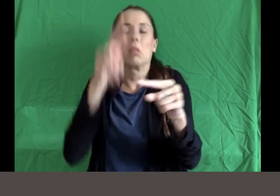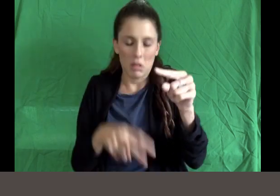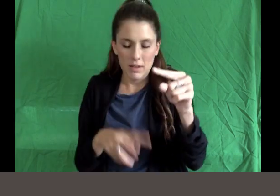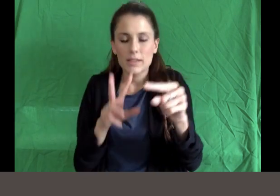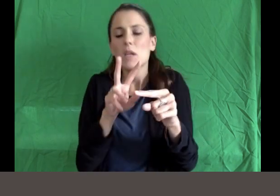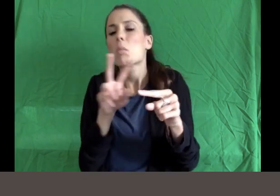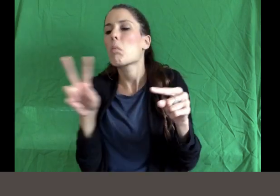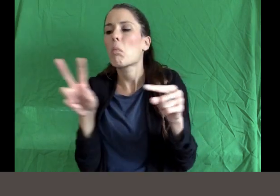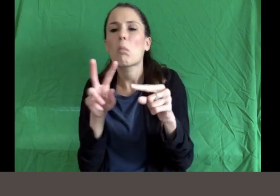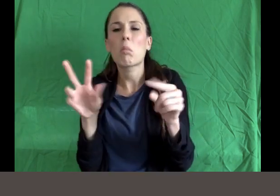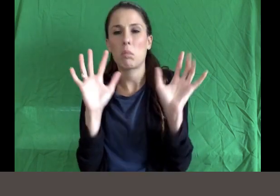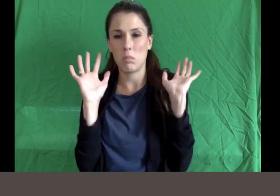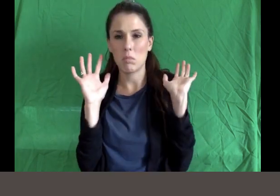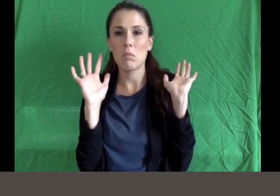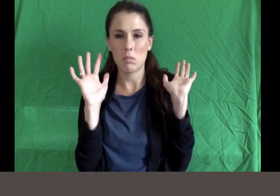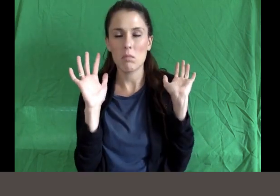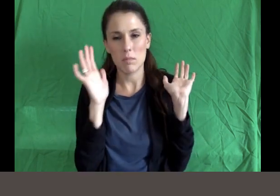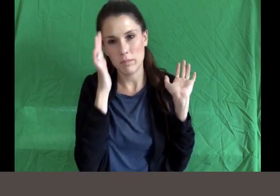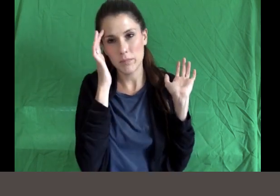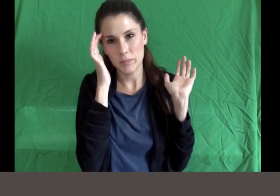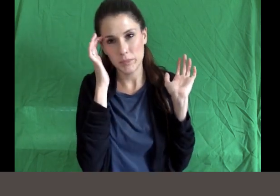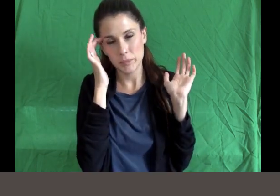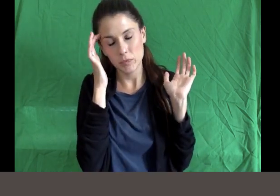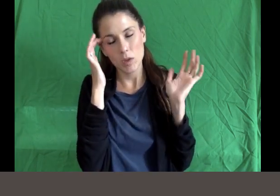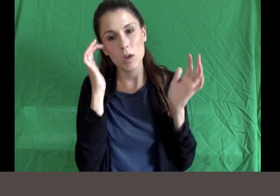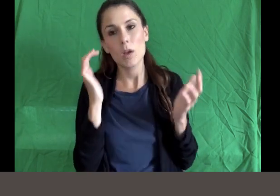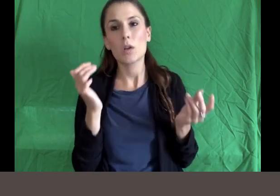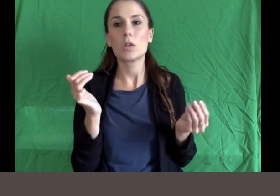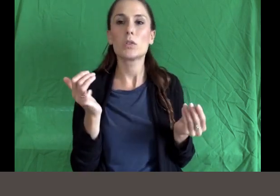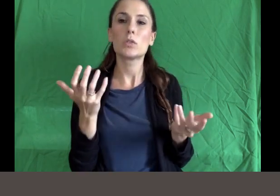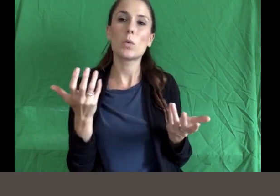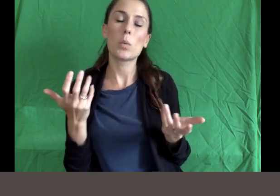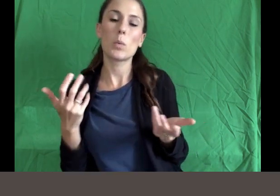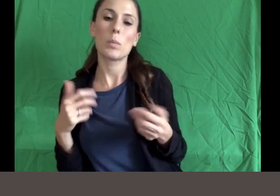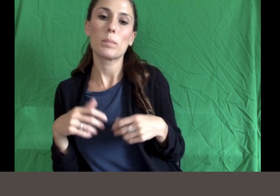saccades and so i don't need to move my eyes a very large distance in order to complete the lines